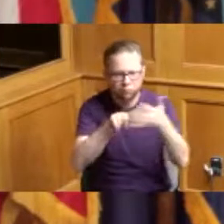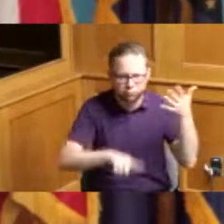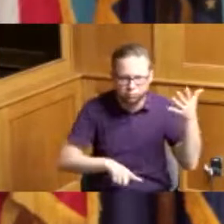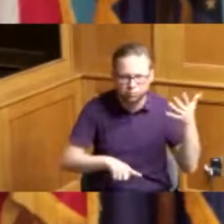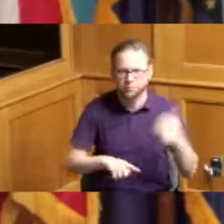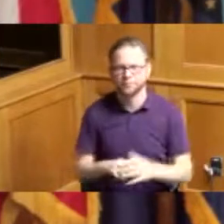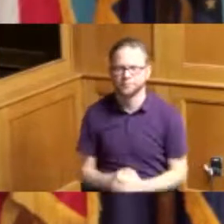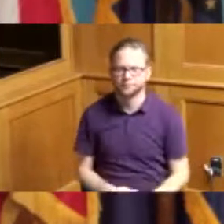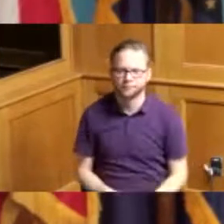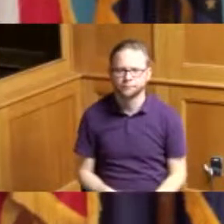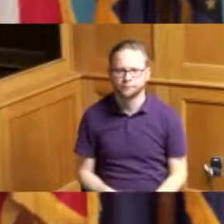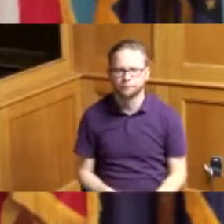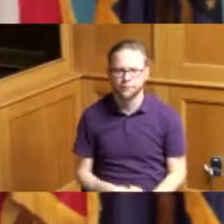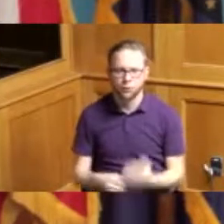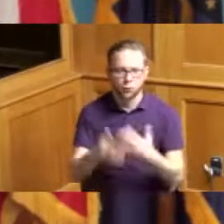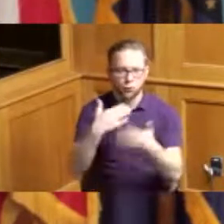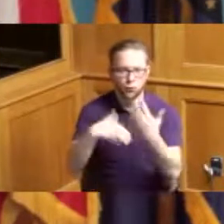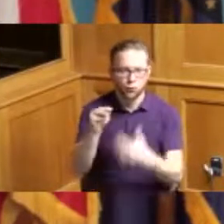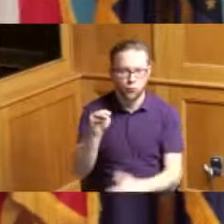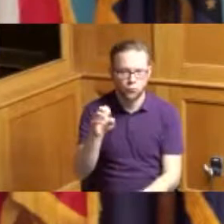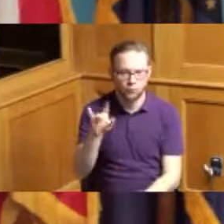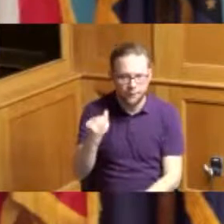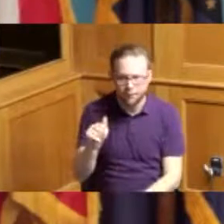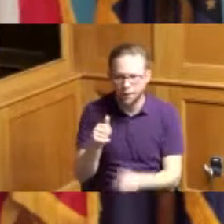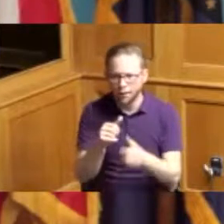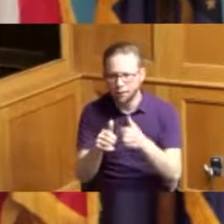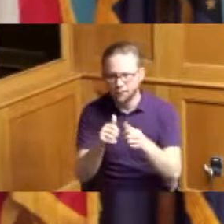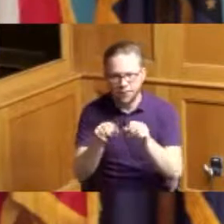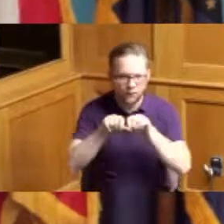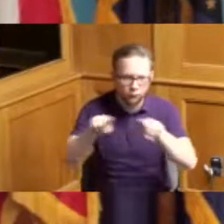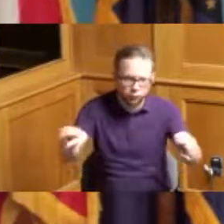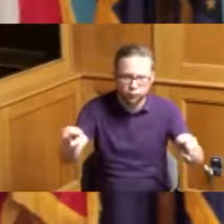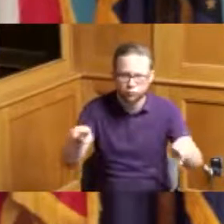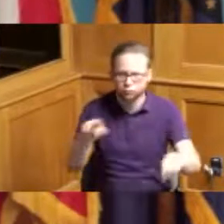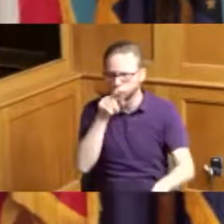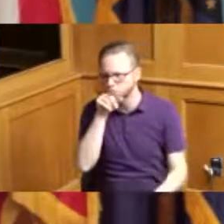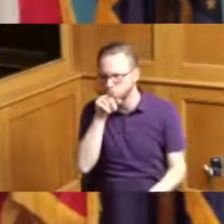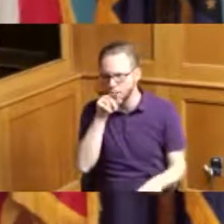whether it was social media whether it was a text message twitter I mean it was everywhere radio